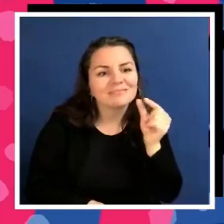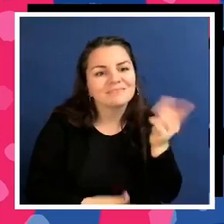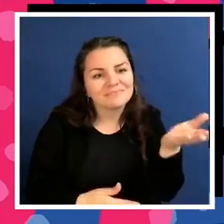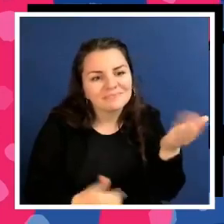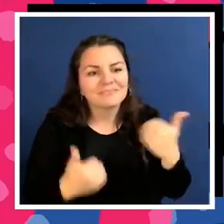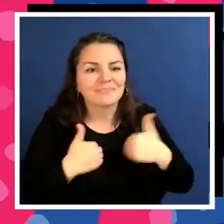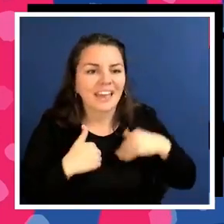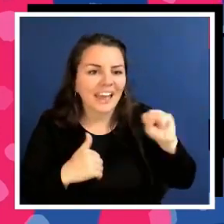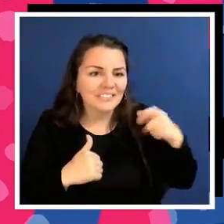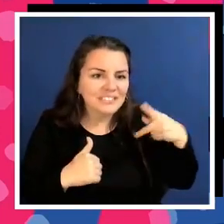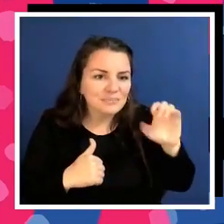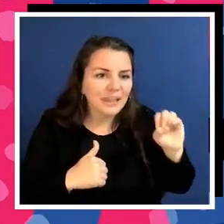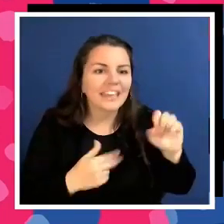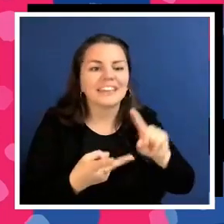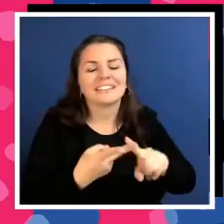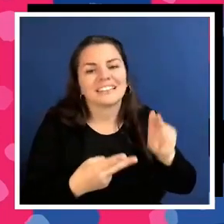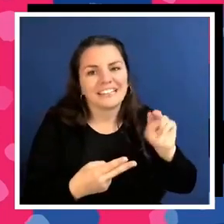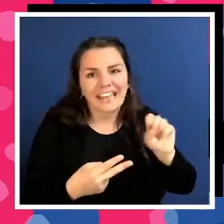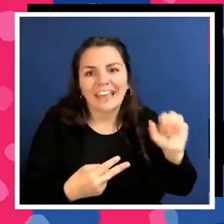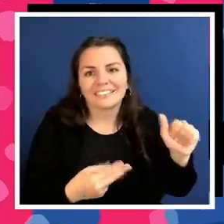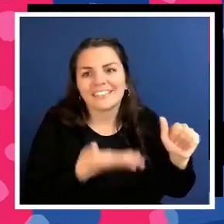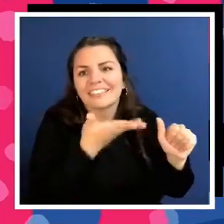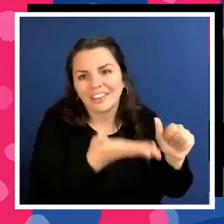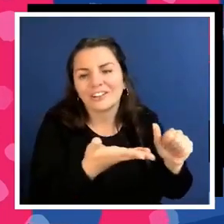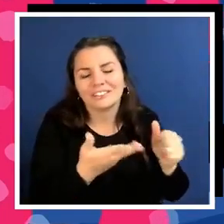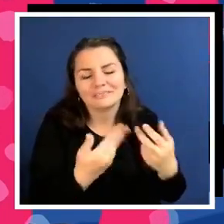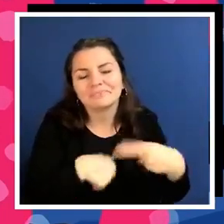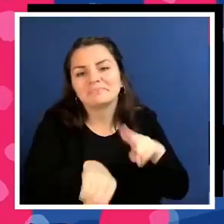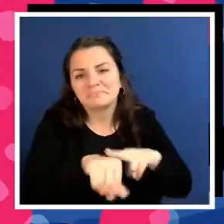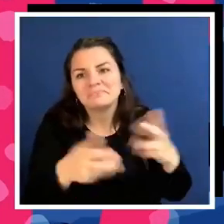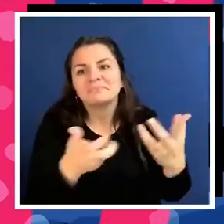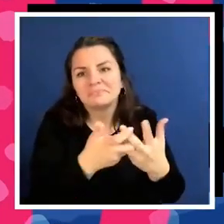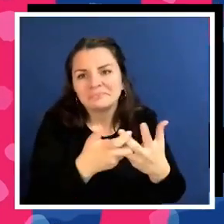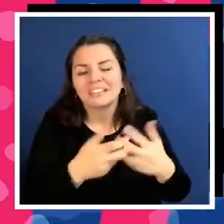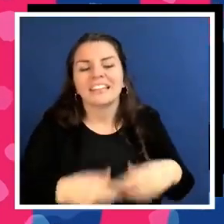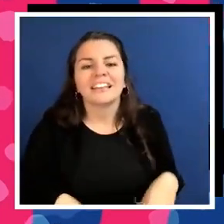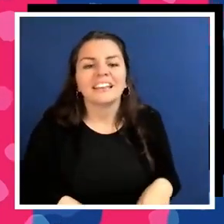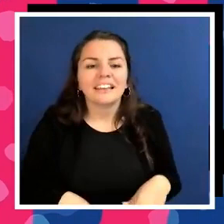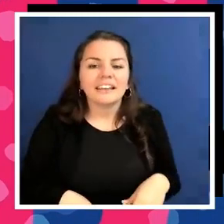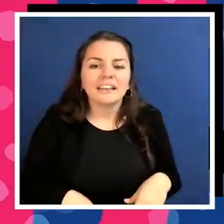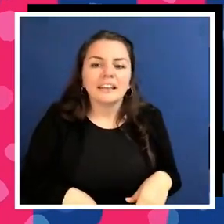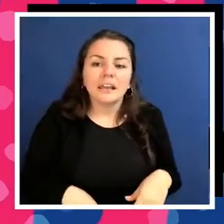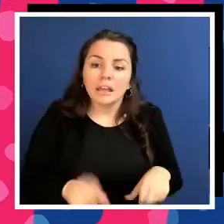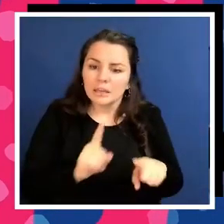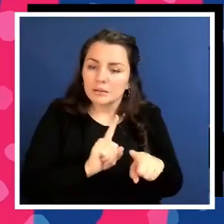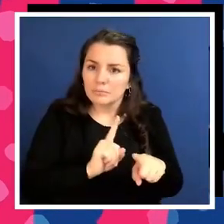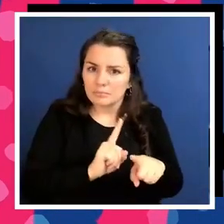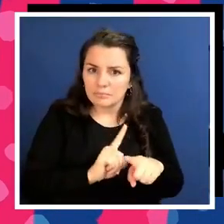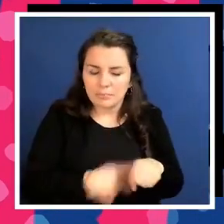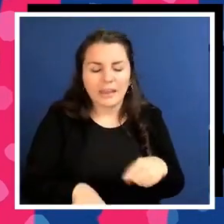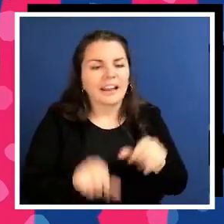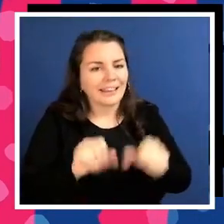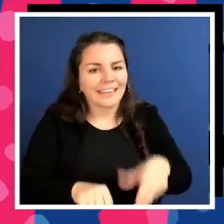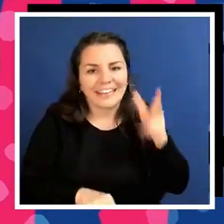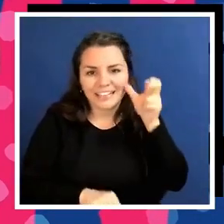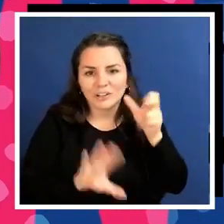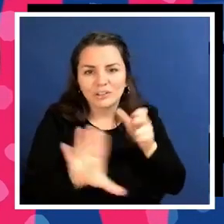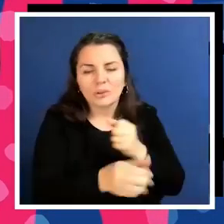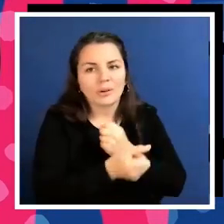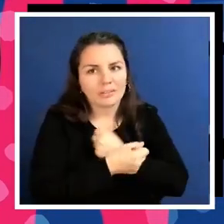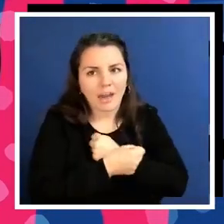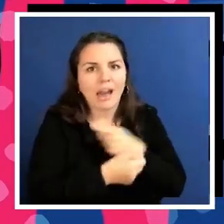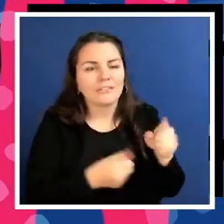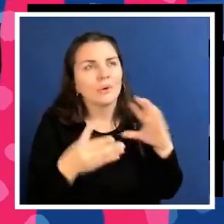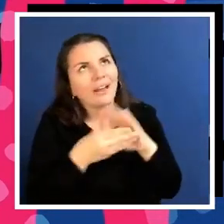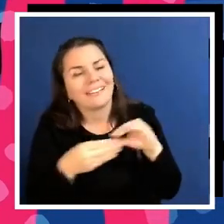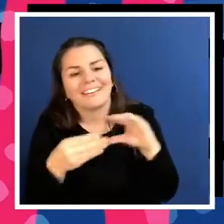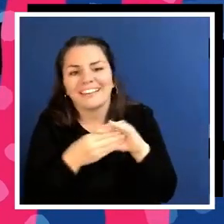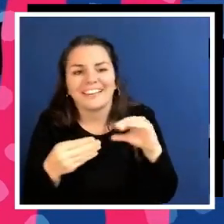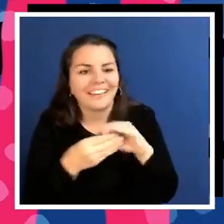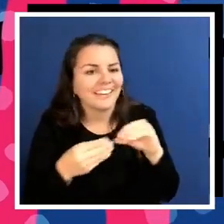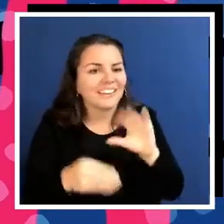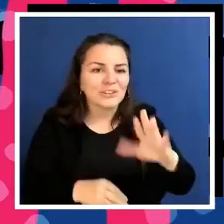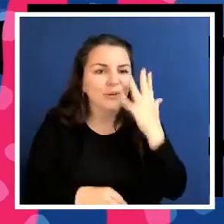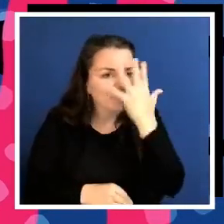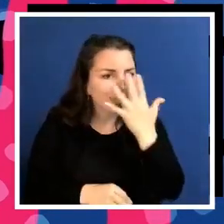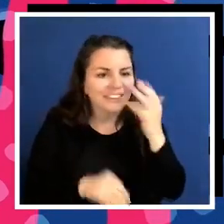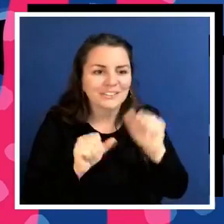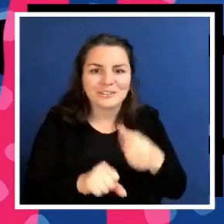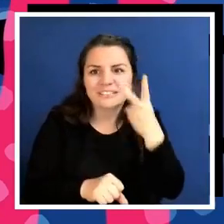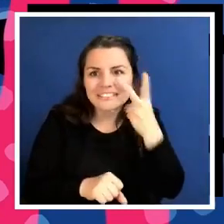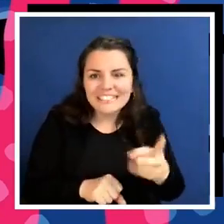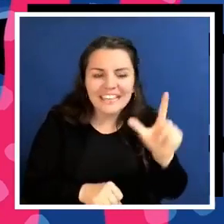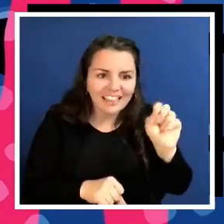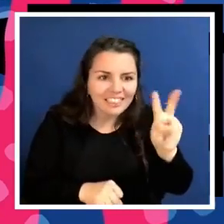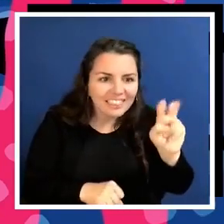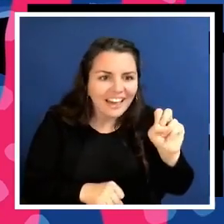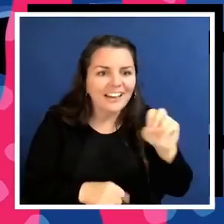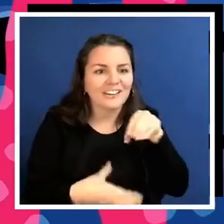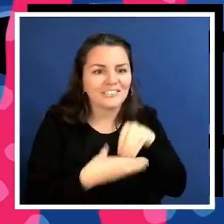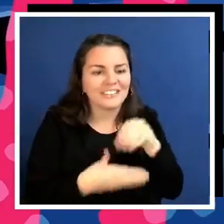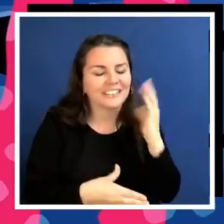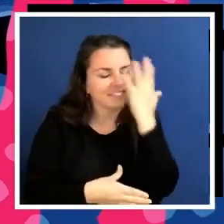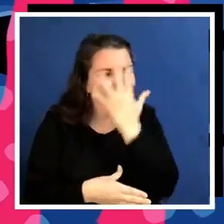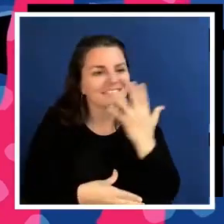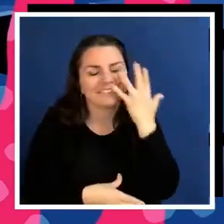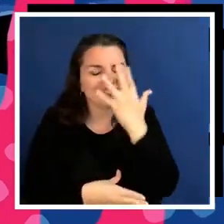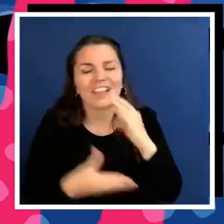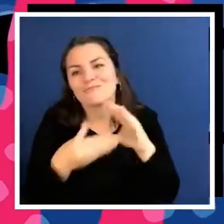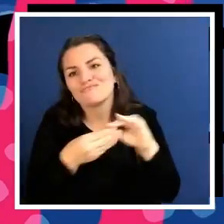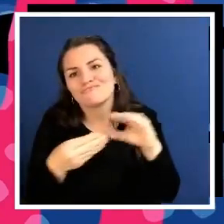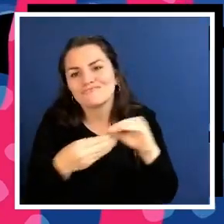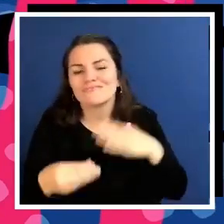THAT'S AWESOME.